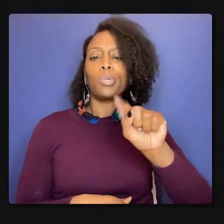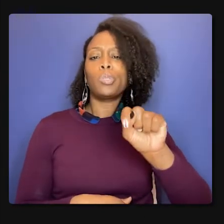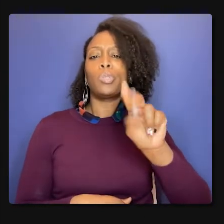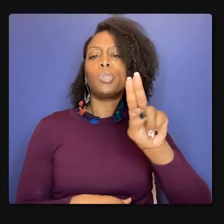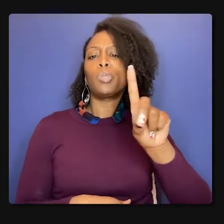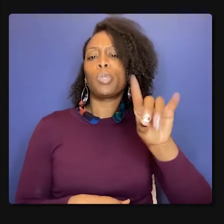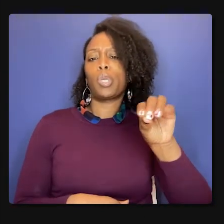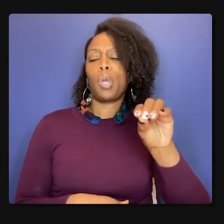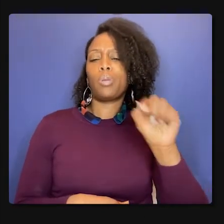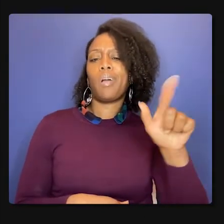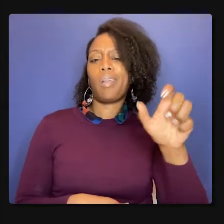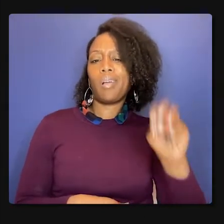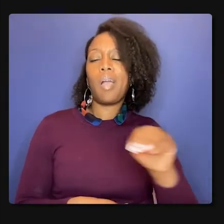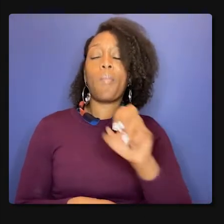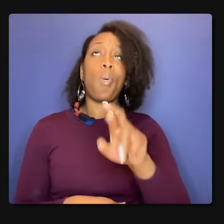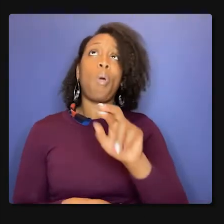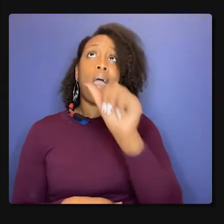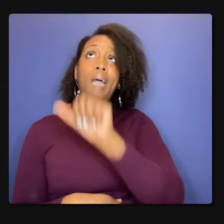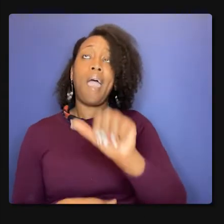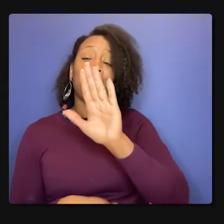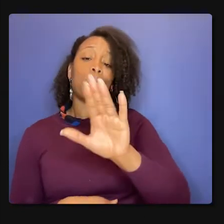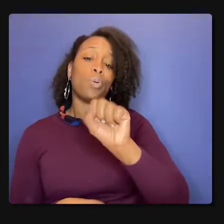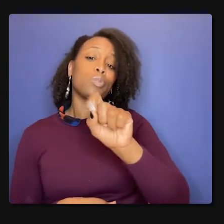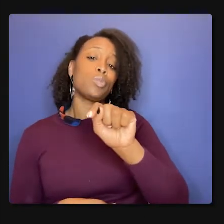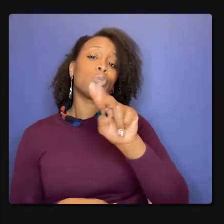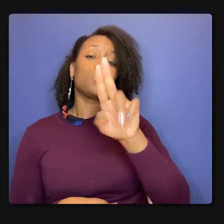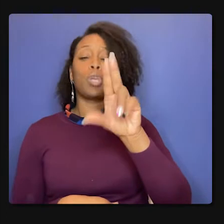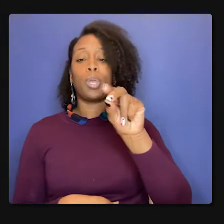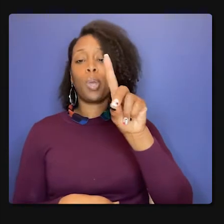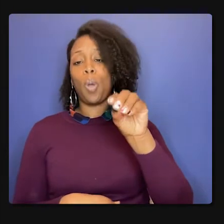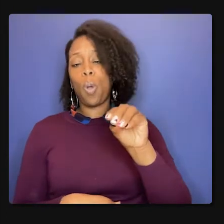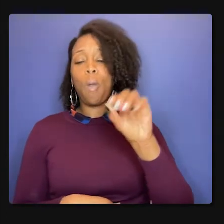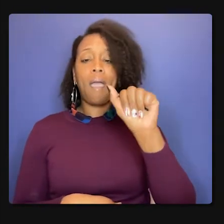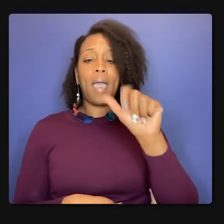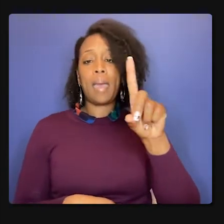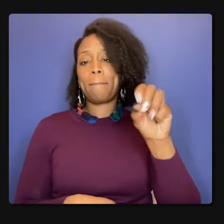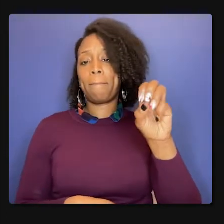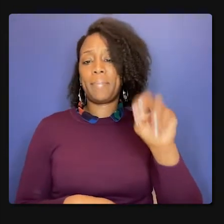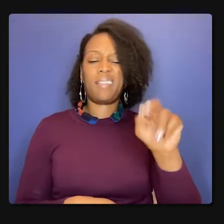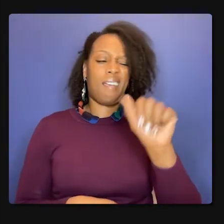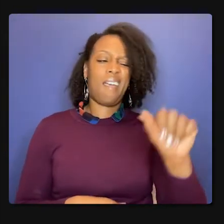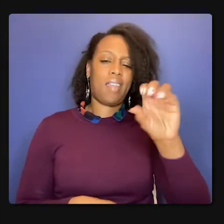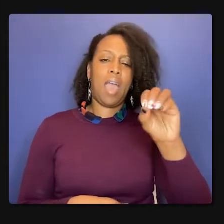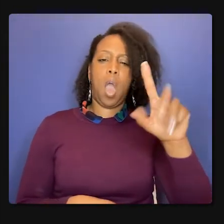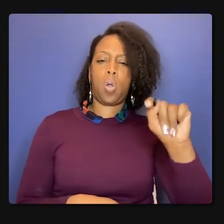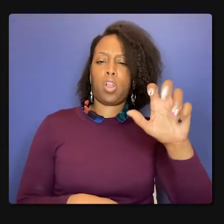or yourstudioadmin@outlook.com. If you need to create a new Microsoft account,